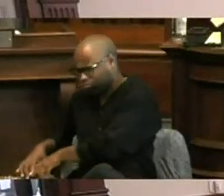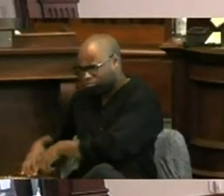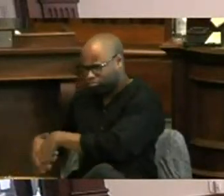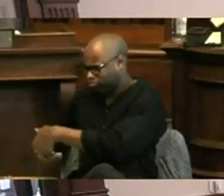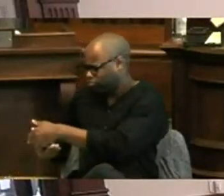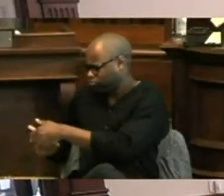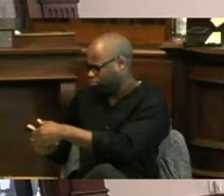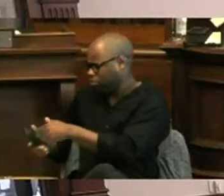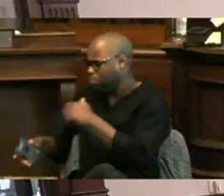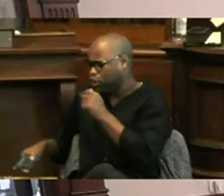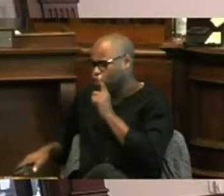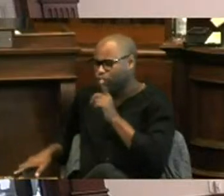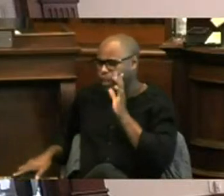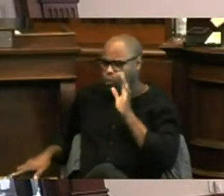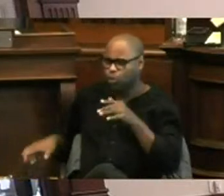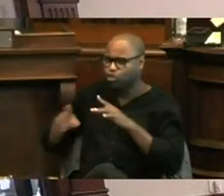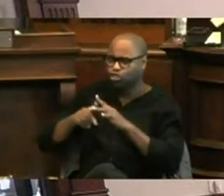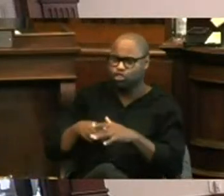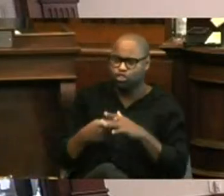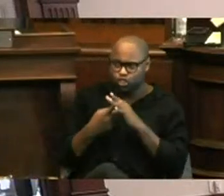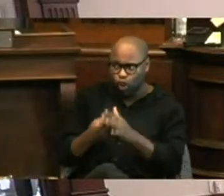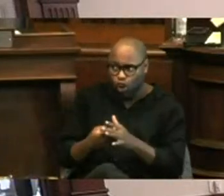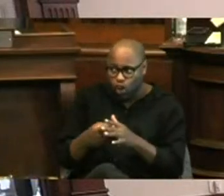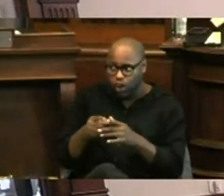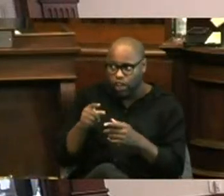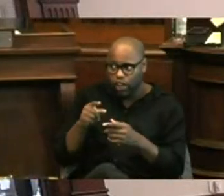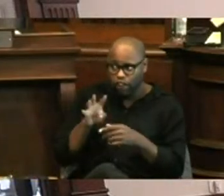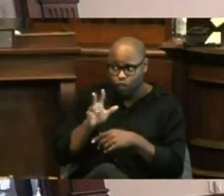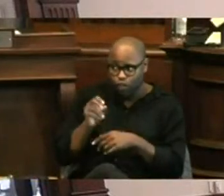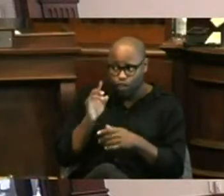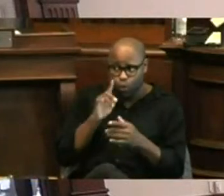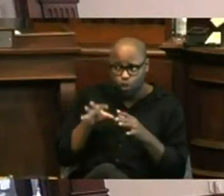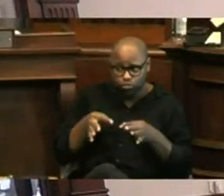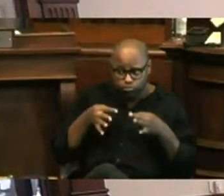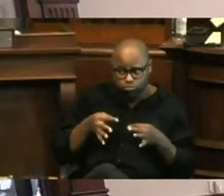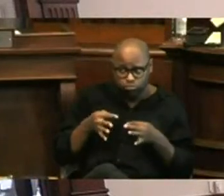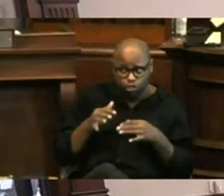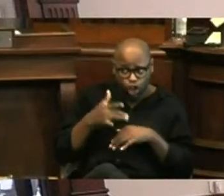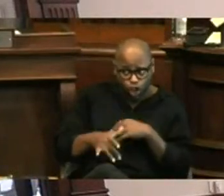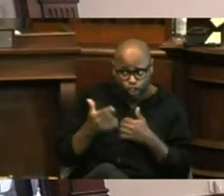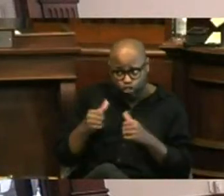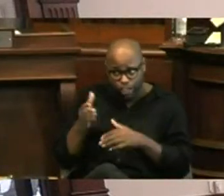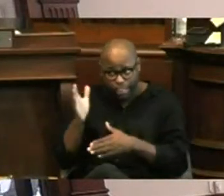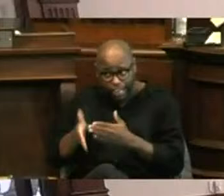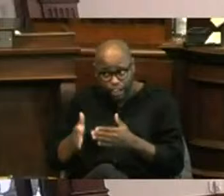amendment that a man was. Man was going to follow up with a